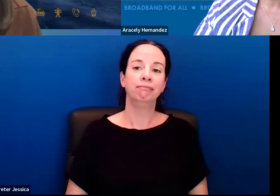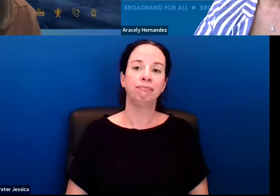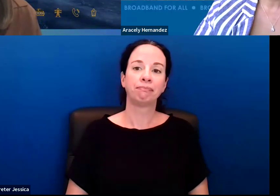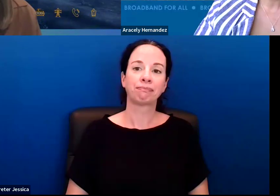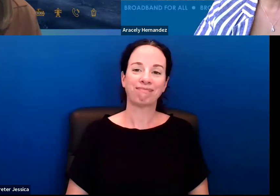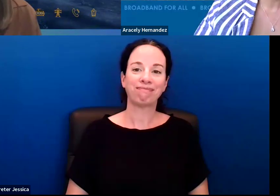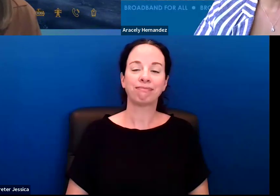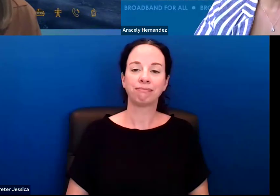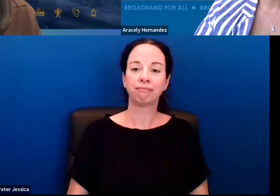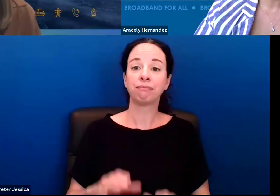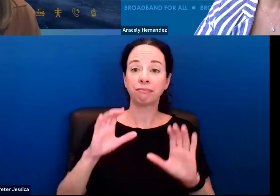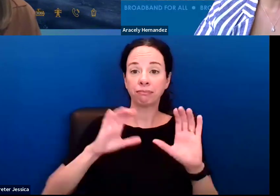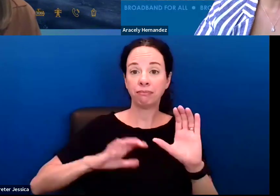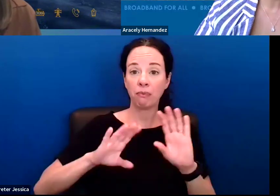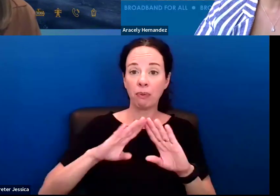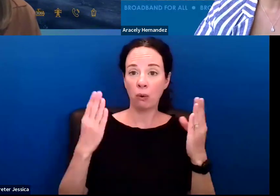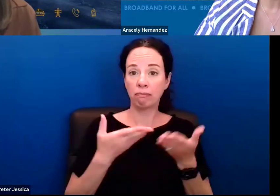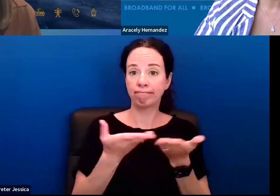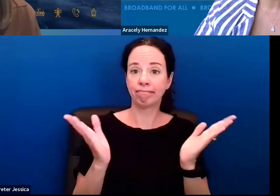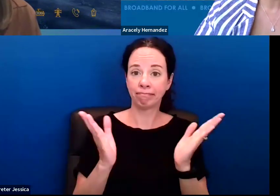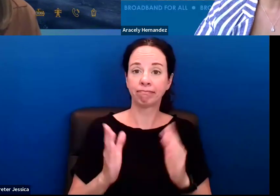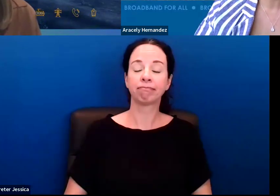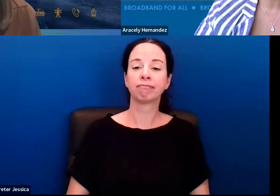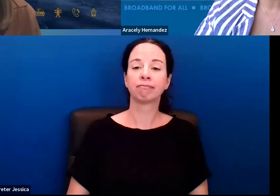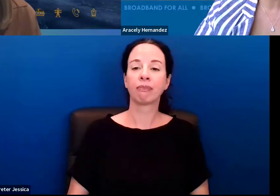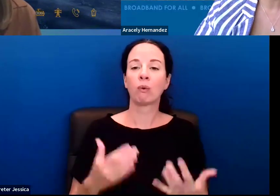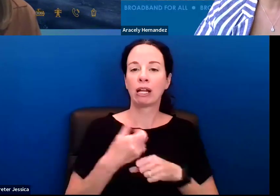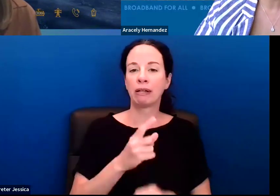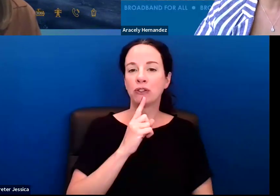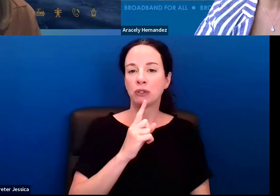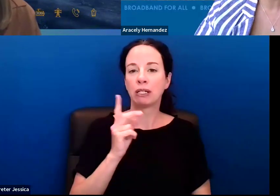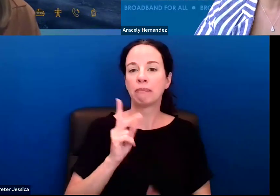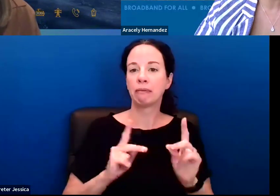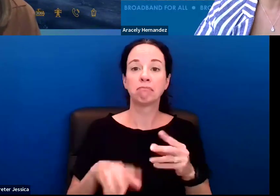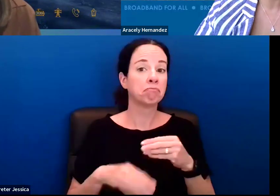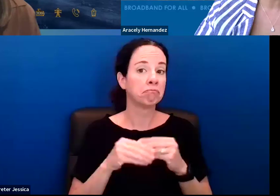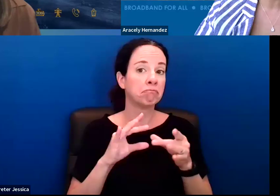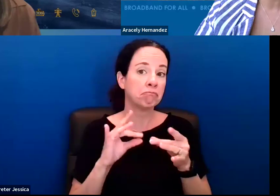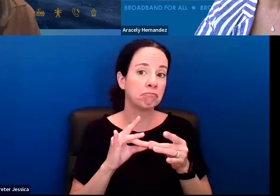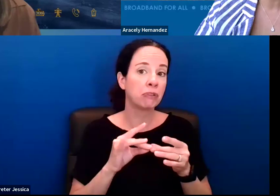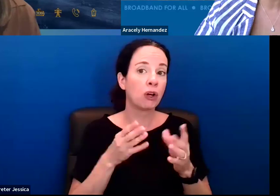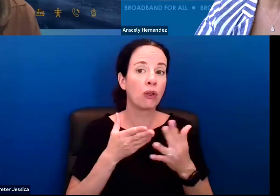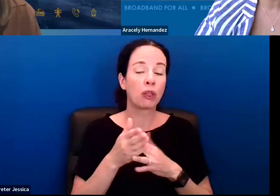so the chat is now open. Just want to make sure that folks chime in via chat or raise your hand,